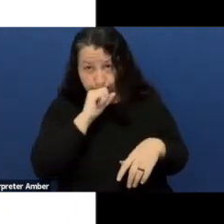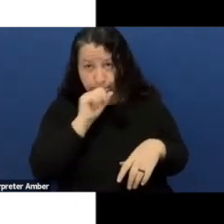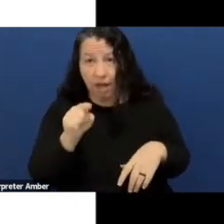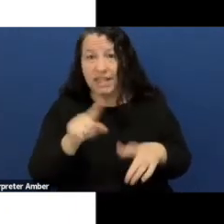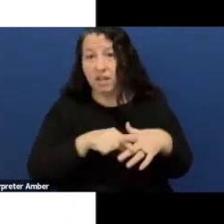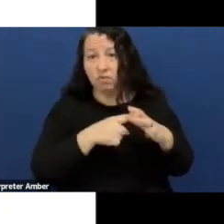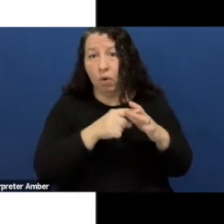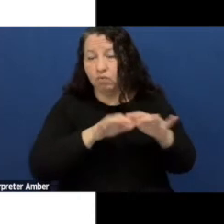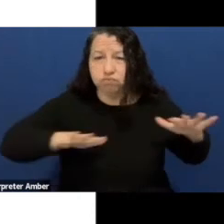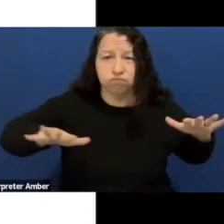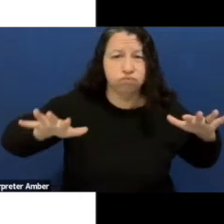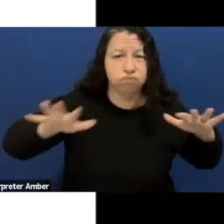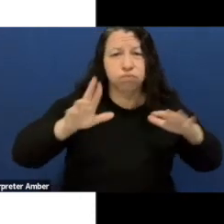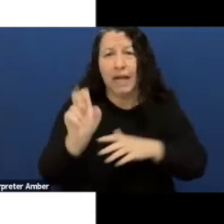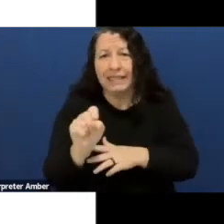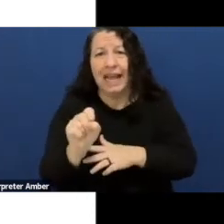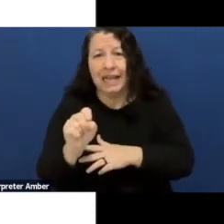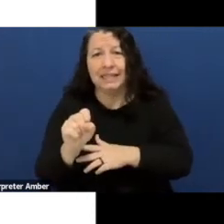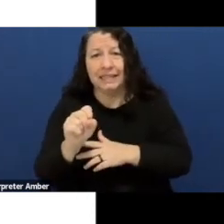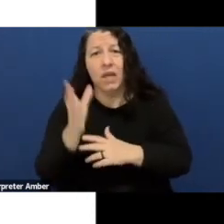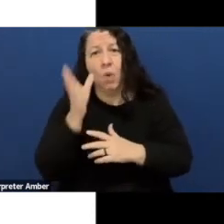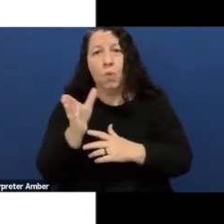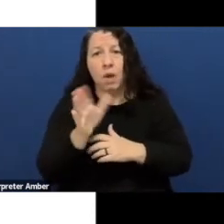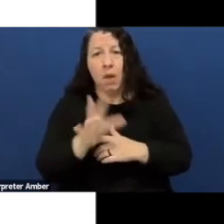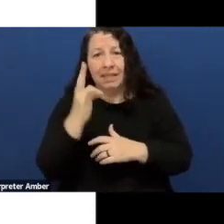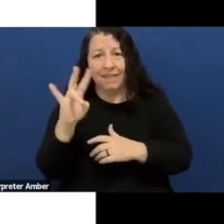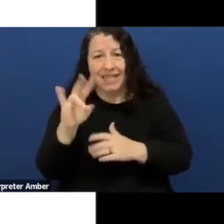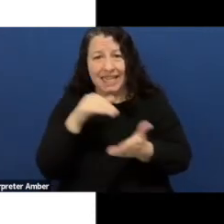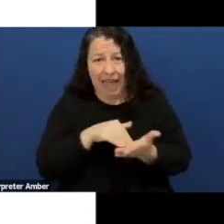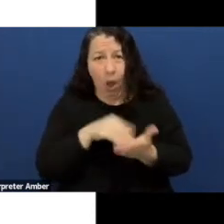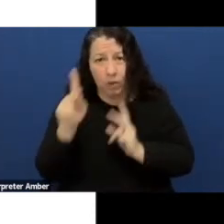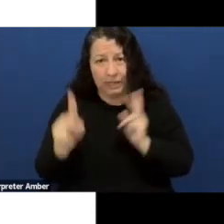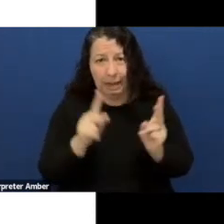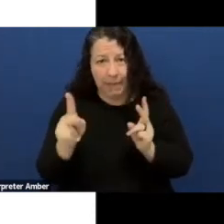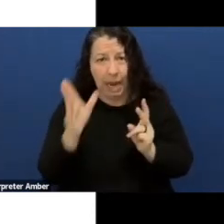I'll just talk about two studies of Long COVID. There's the RECOVER Initiative, the website